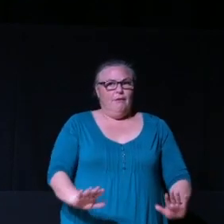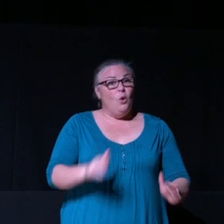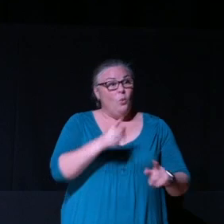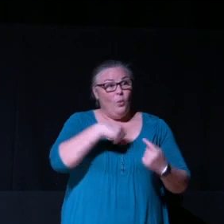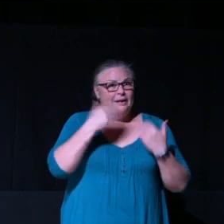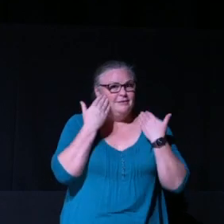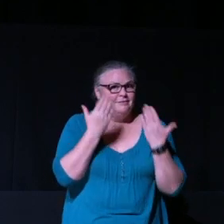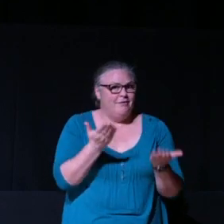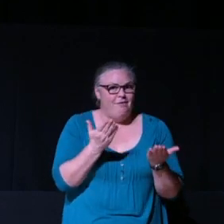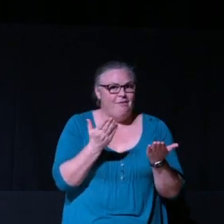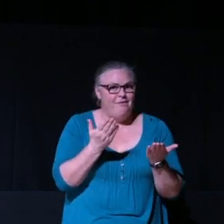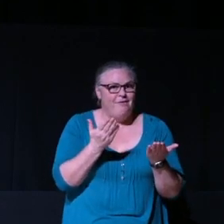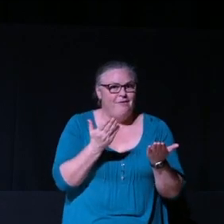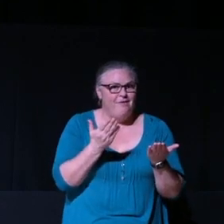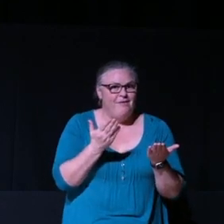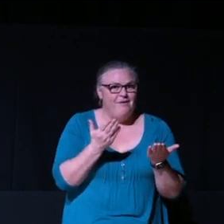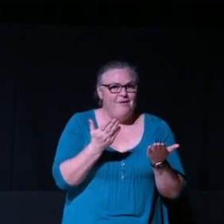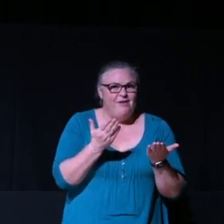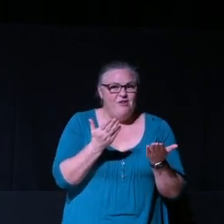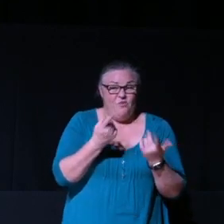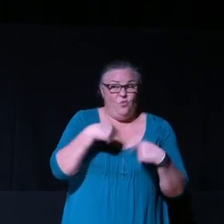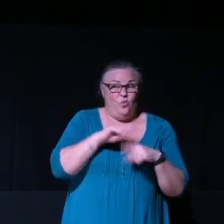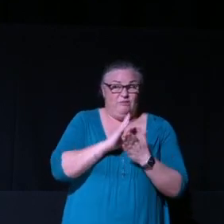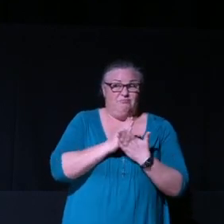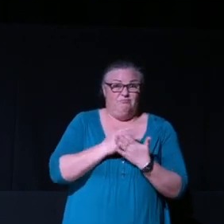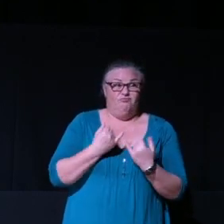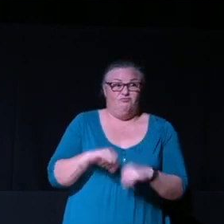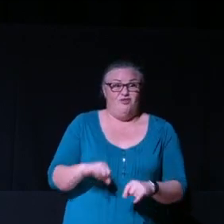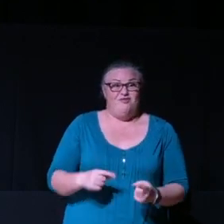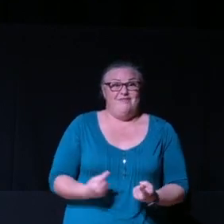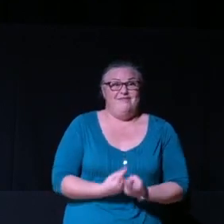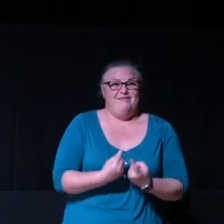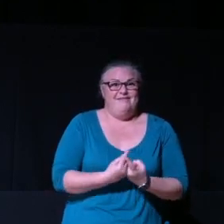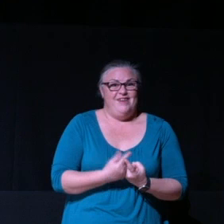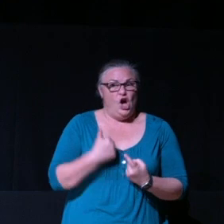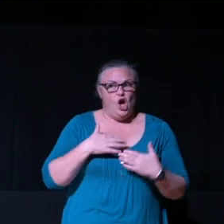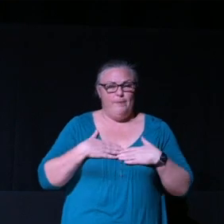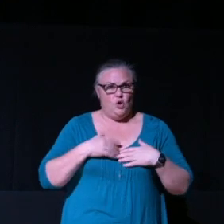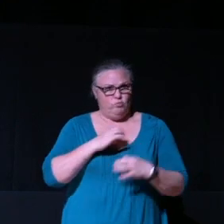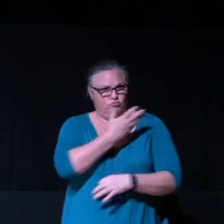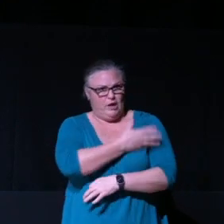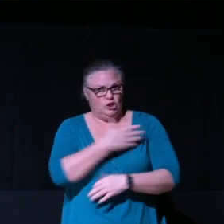When I when I was younger and I would not want that on display today. But because I'm an old fella